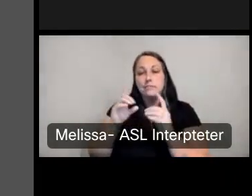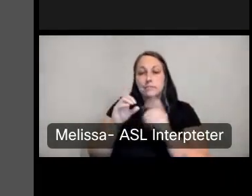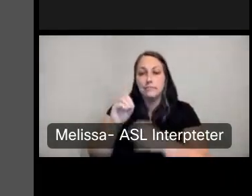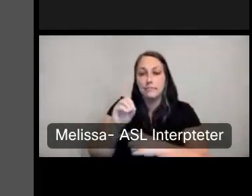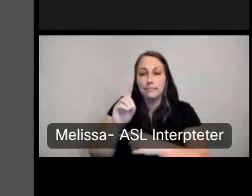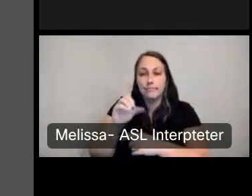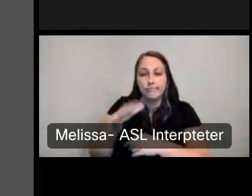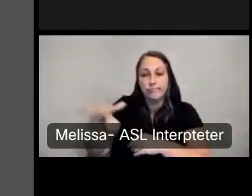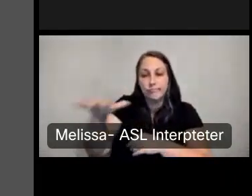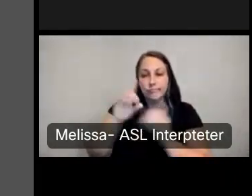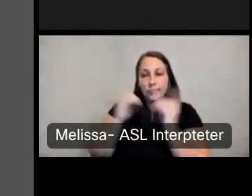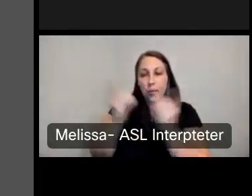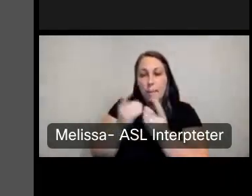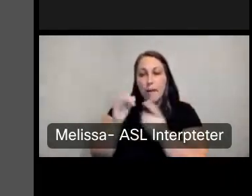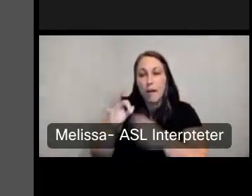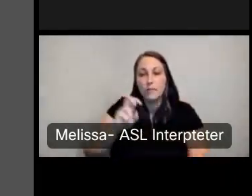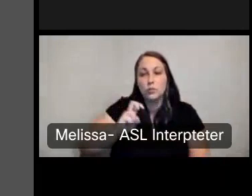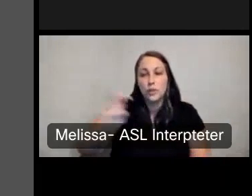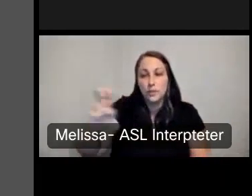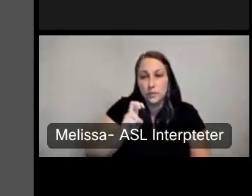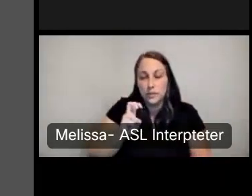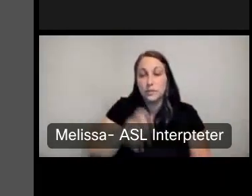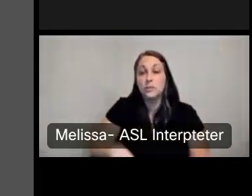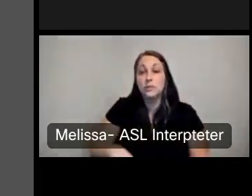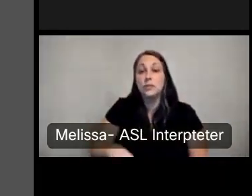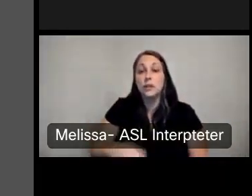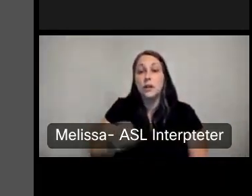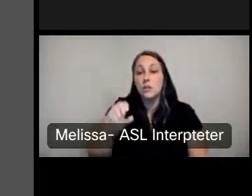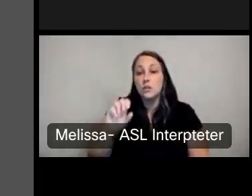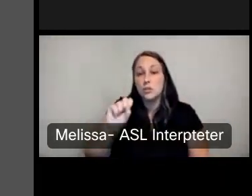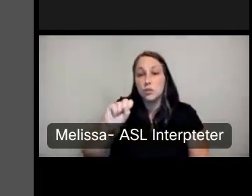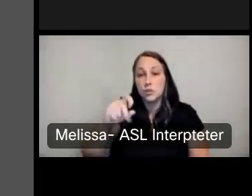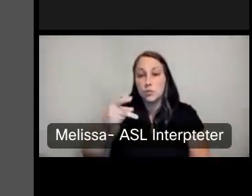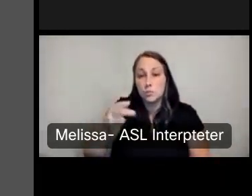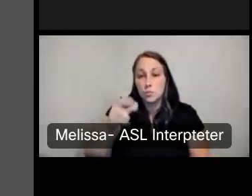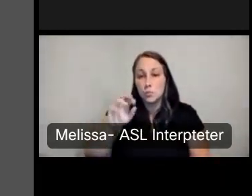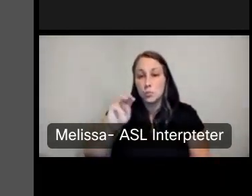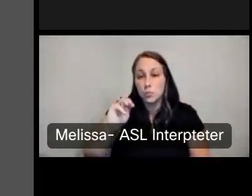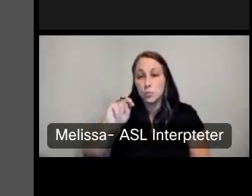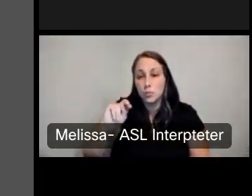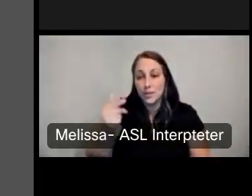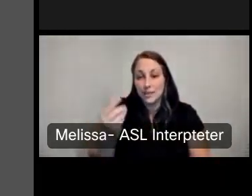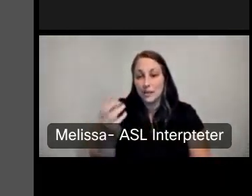um spring worth is a project manager in our bus planning team at the transit delivery